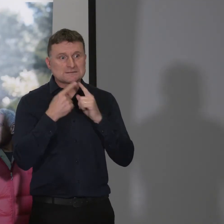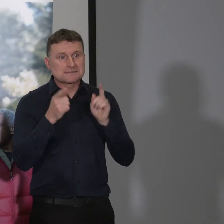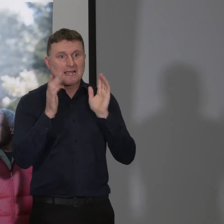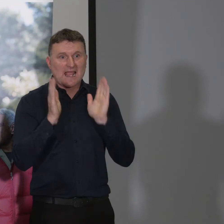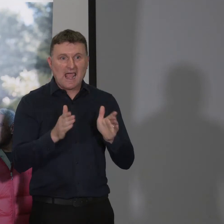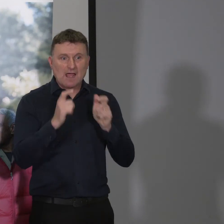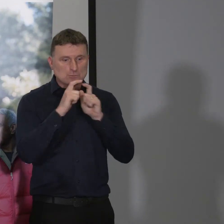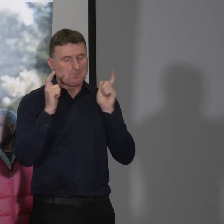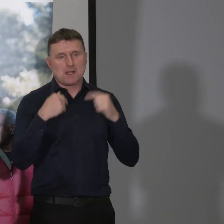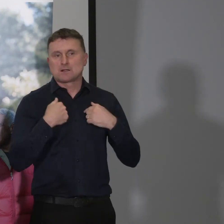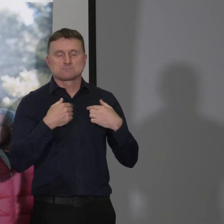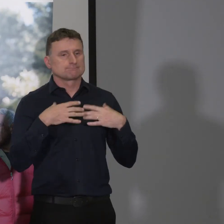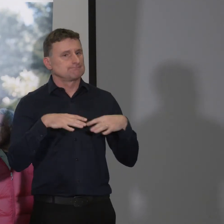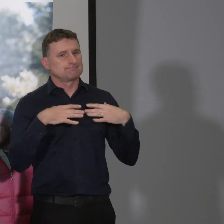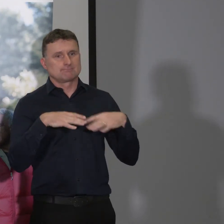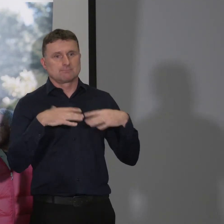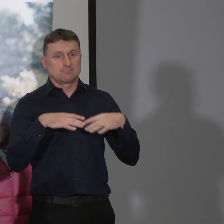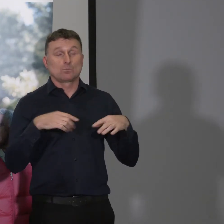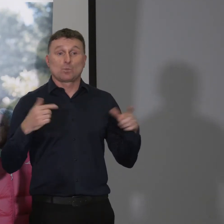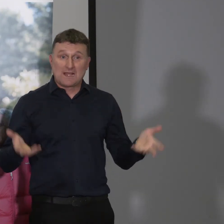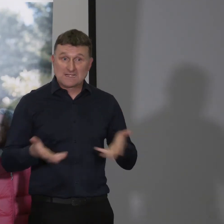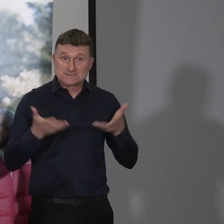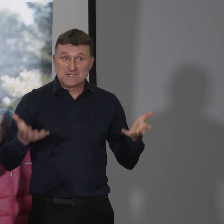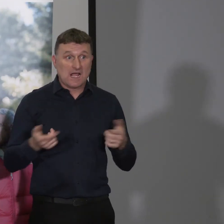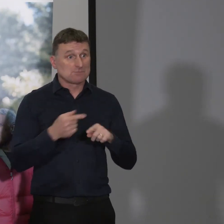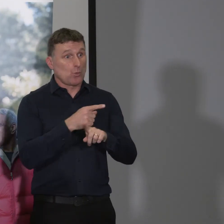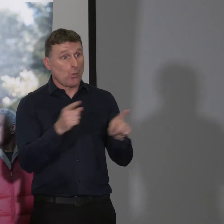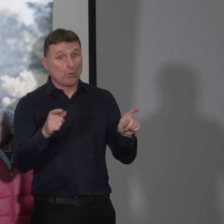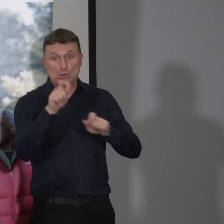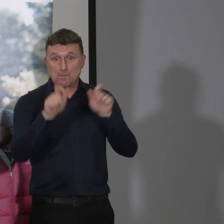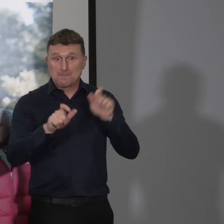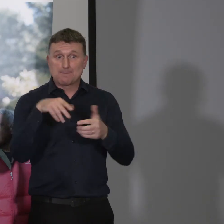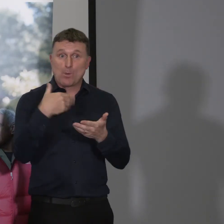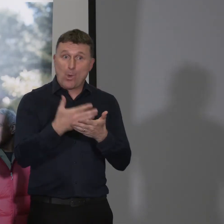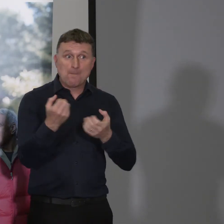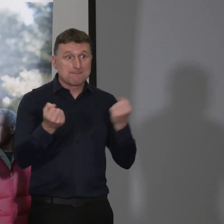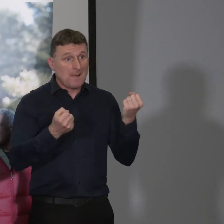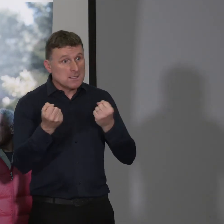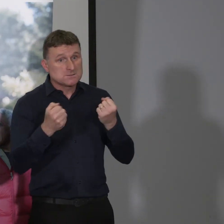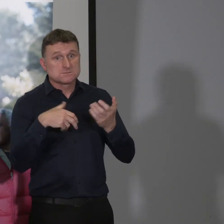It's not for us to make calls about enforcement. We